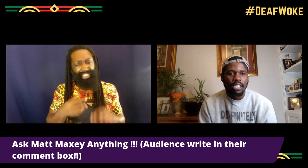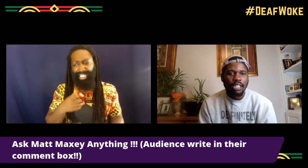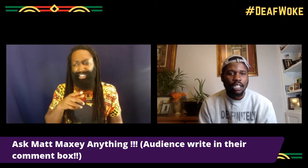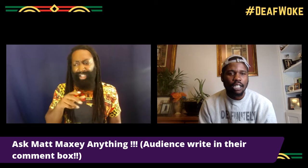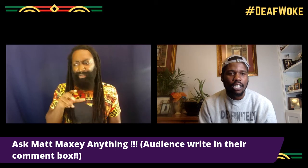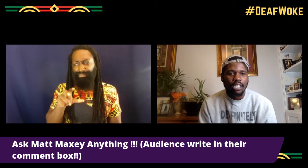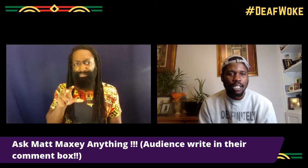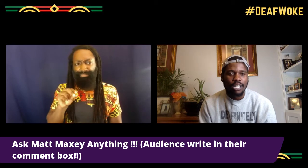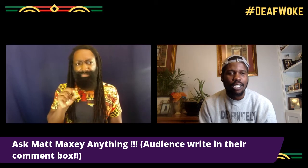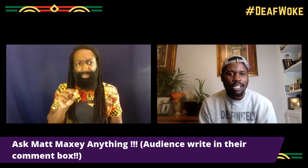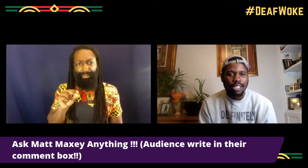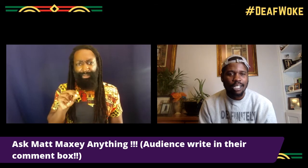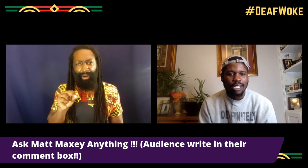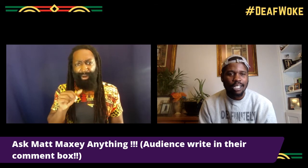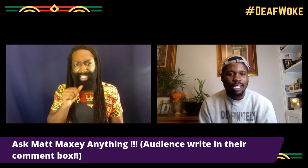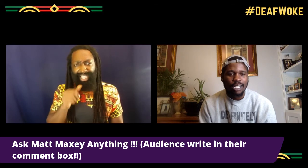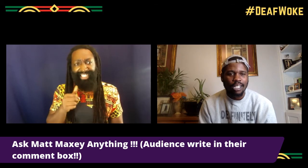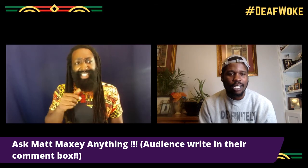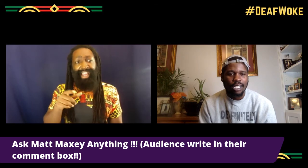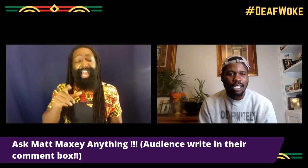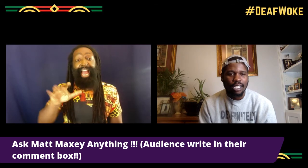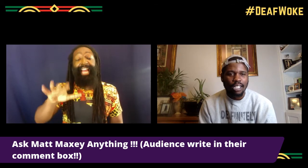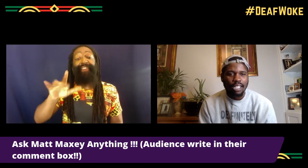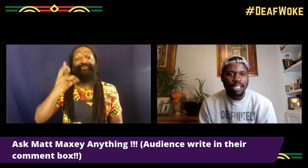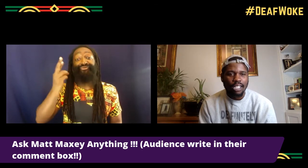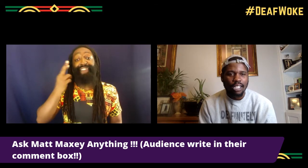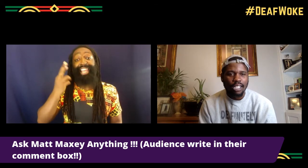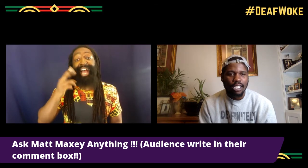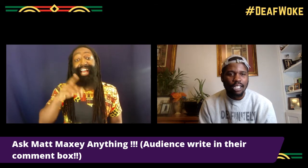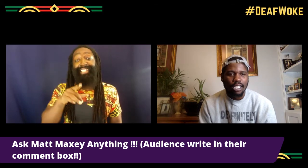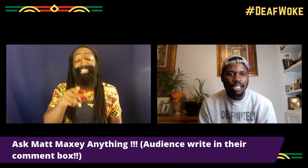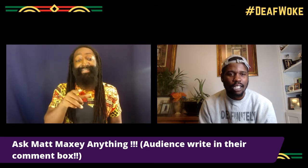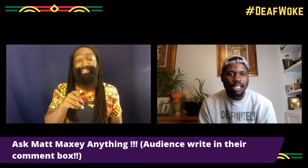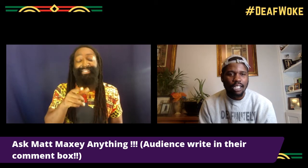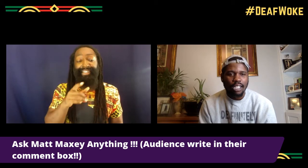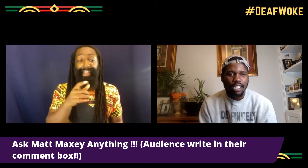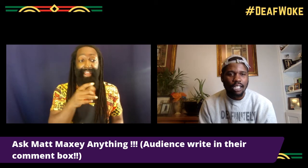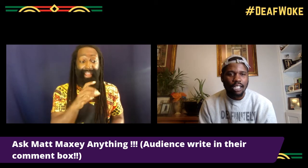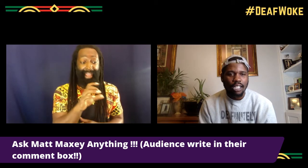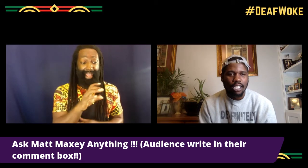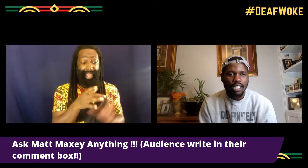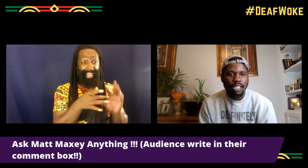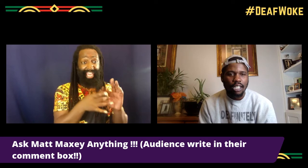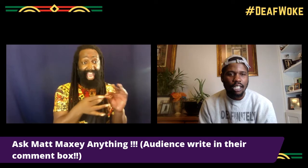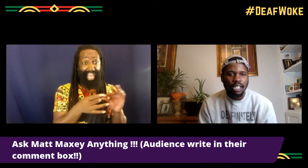all my games have captions. And I was like, no, it doesn't. And he realized